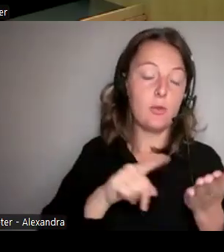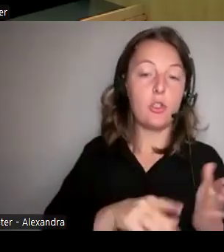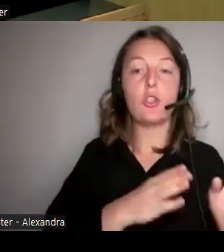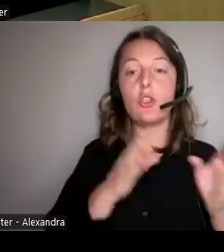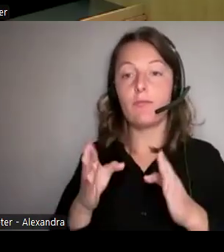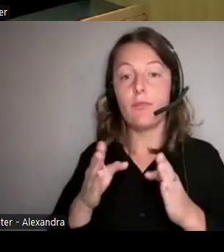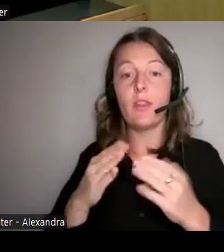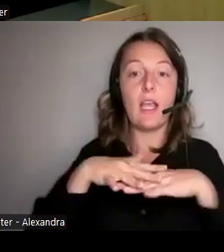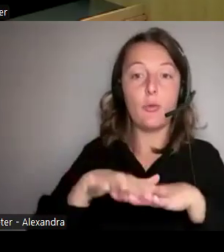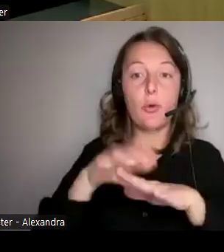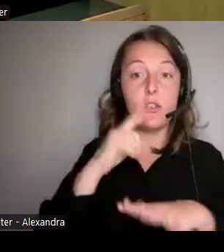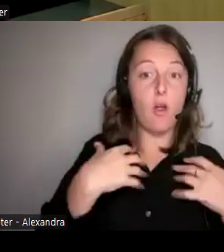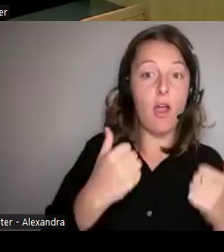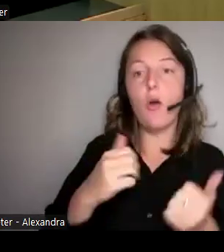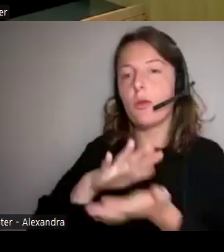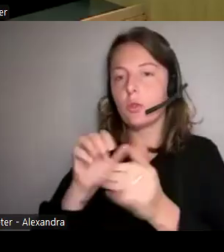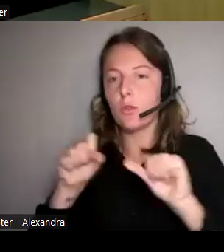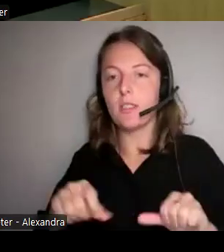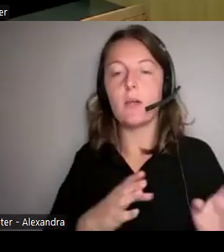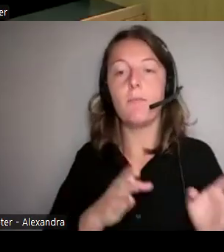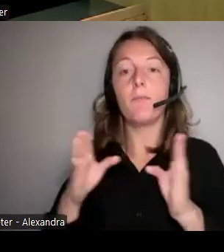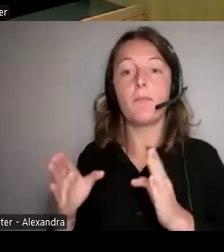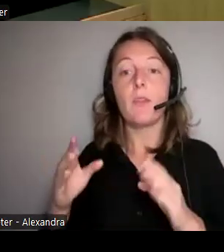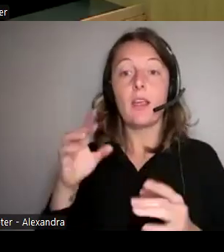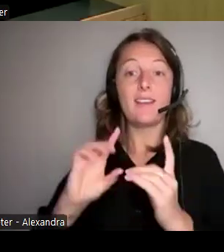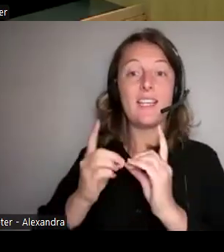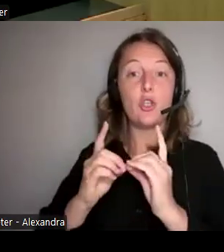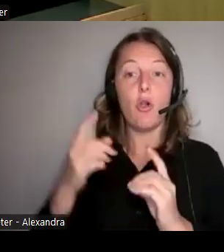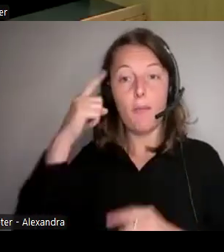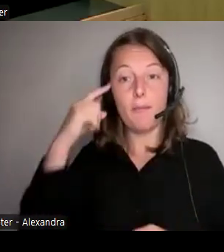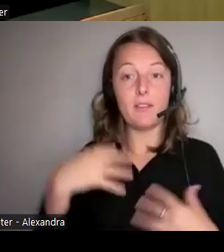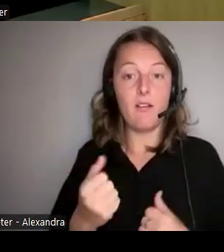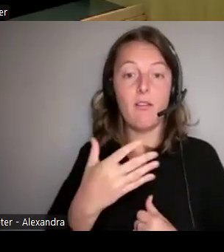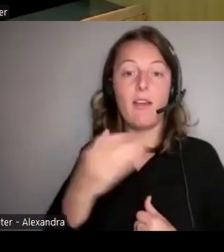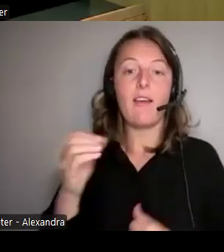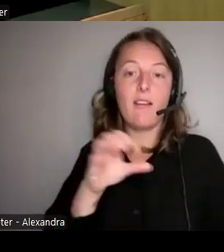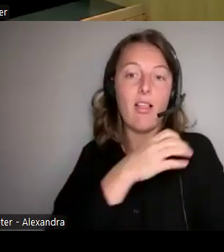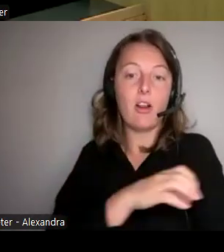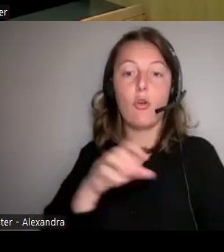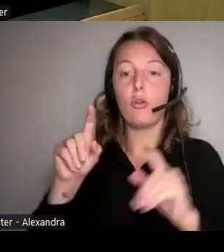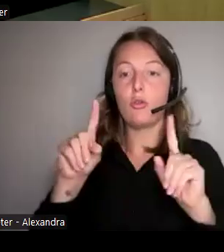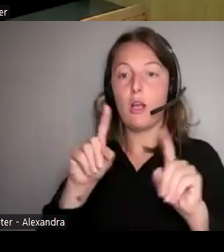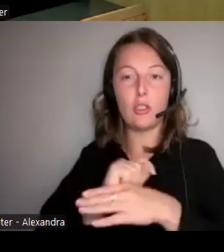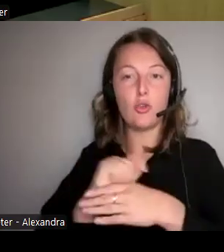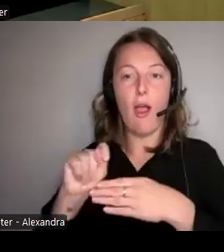into health and school systems, digital mental health and clinical trial design. Also she's an